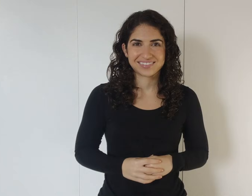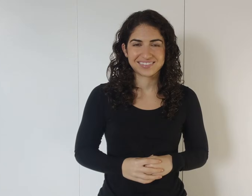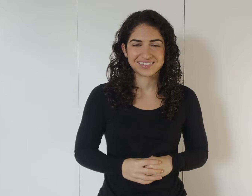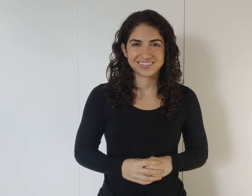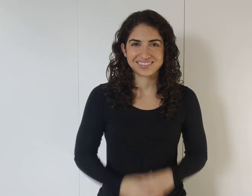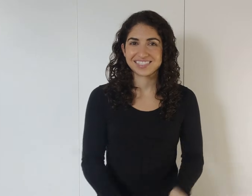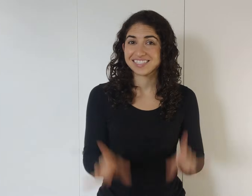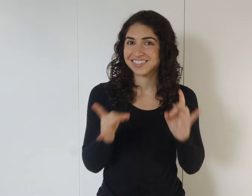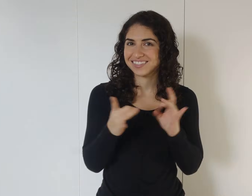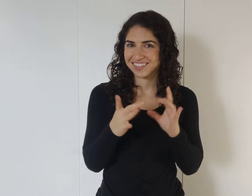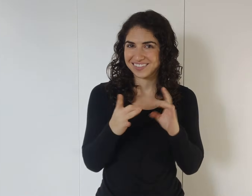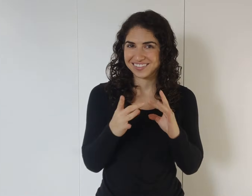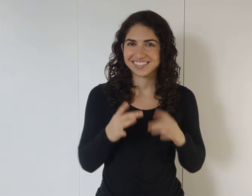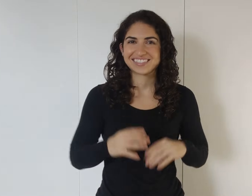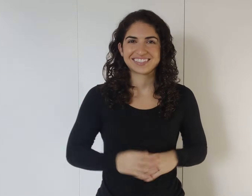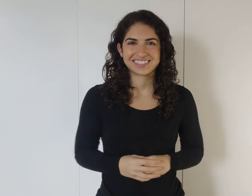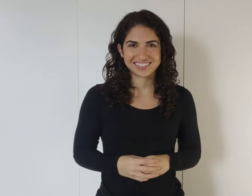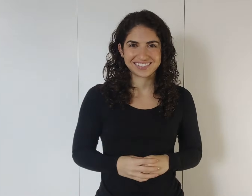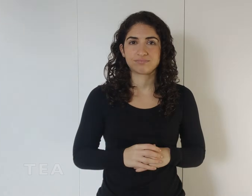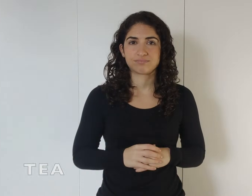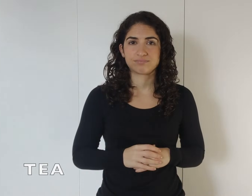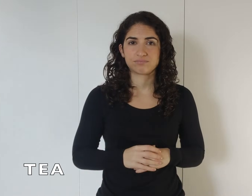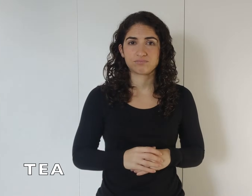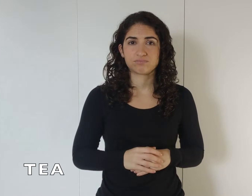STARBUCKS